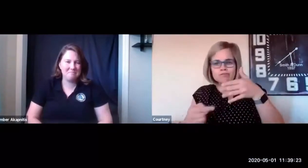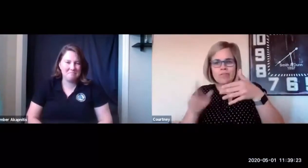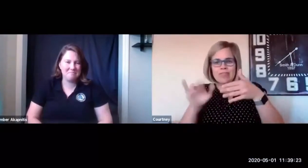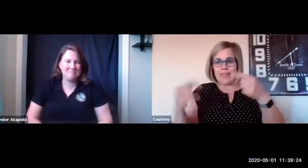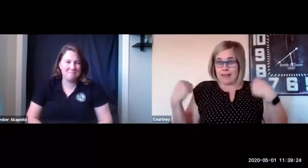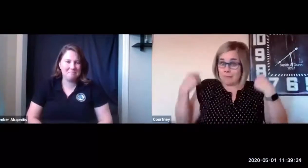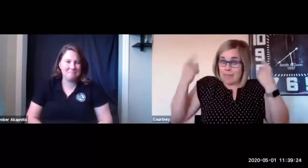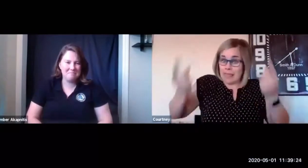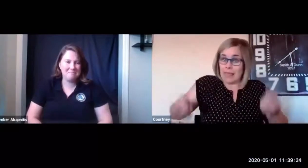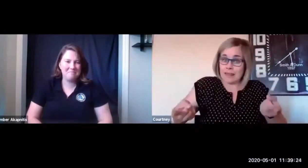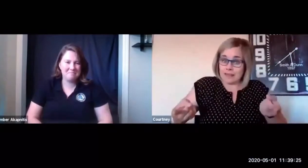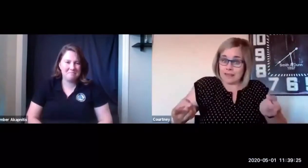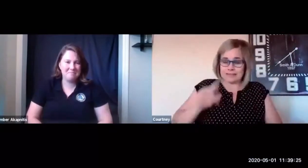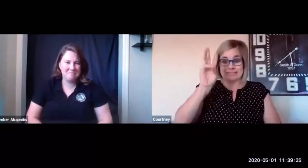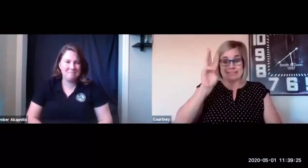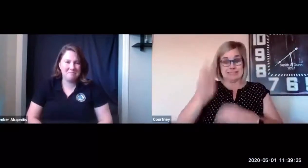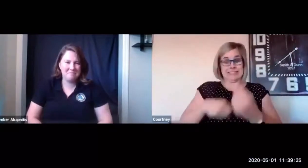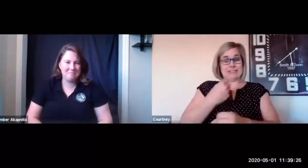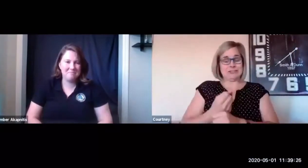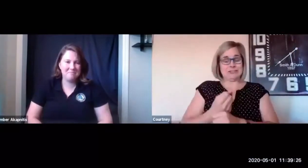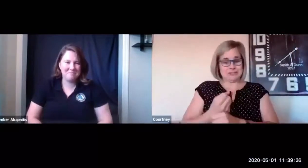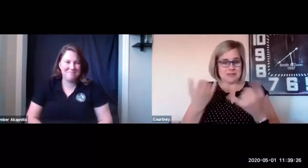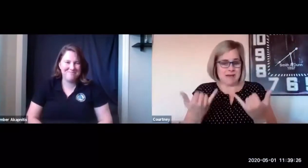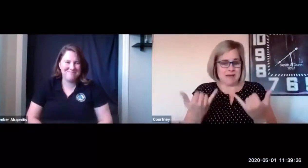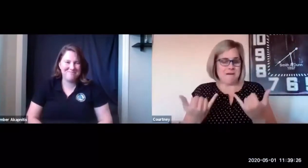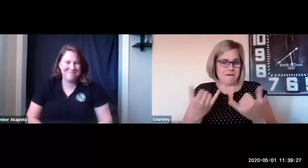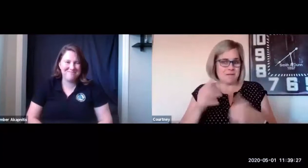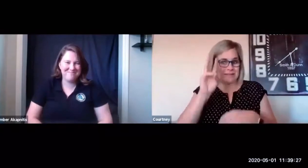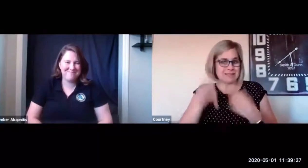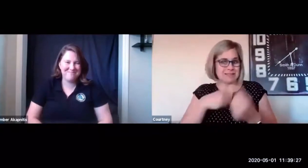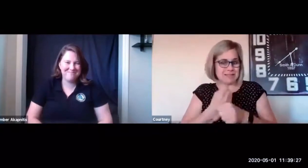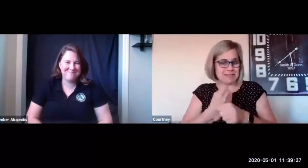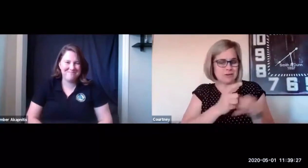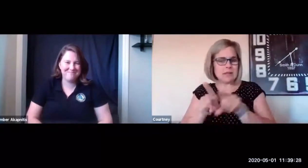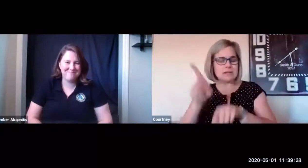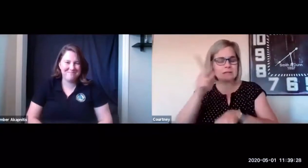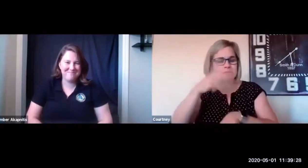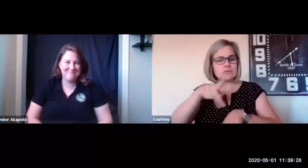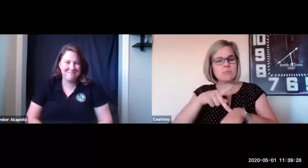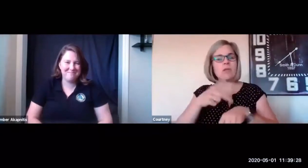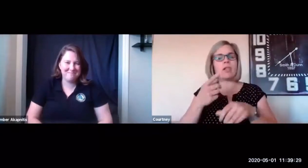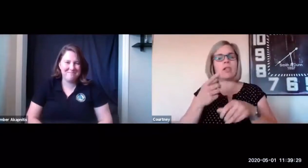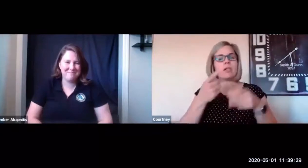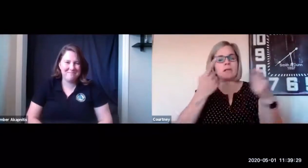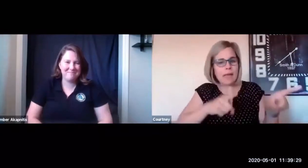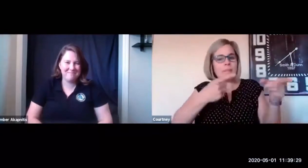positive outcomes that we've seen over the last six years I can't believe it's been six years